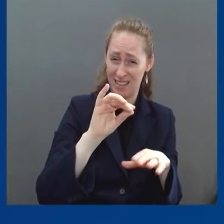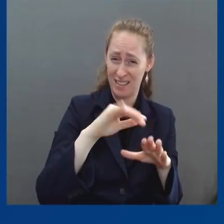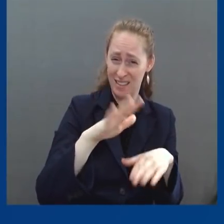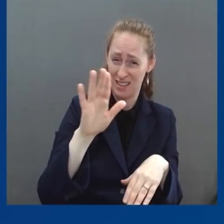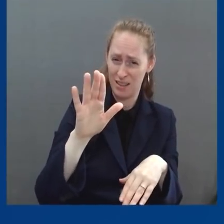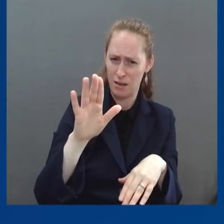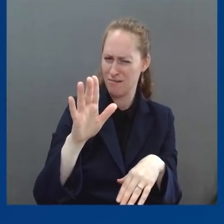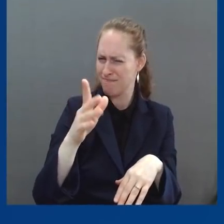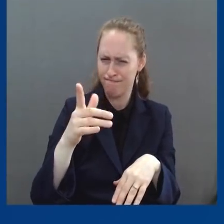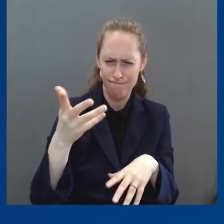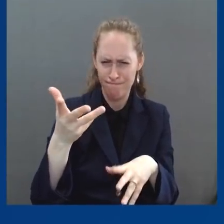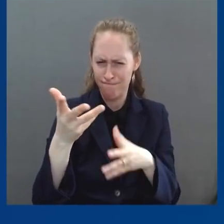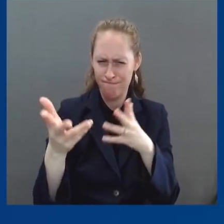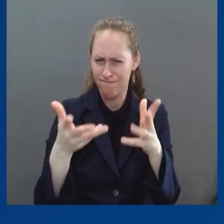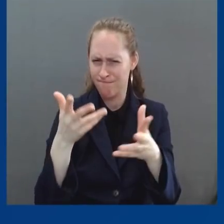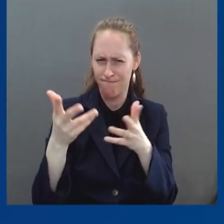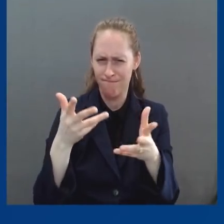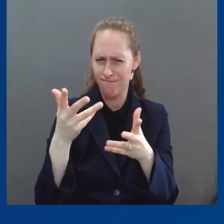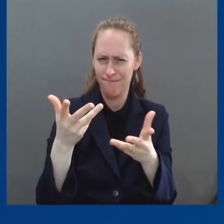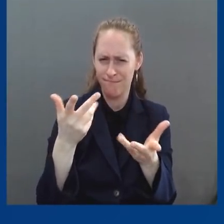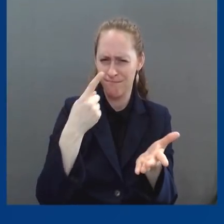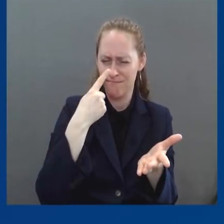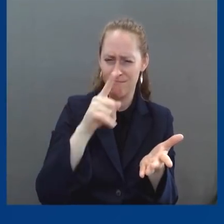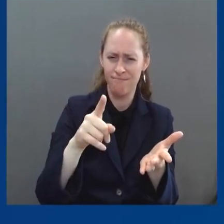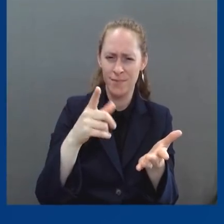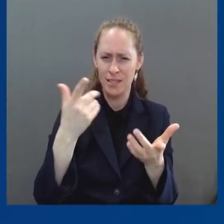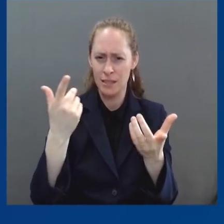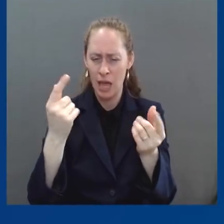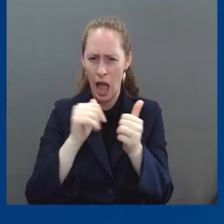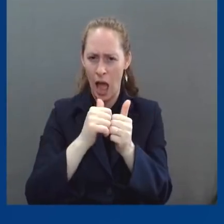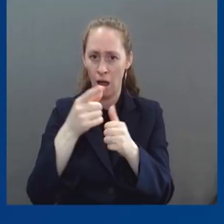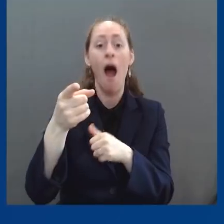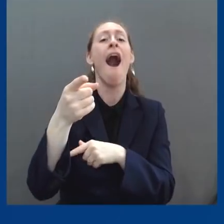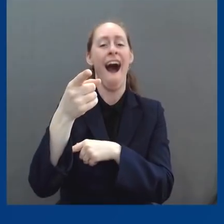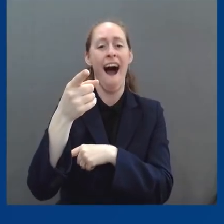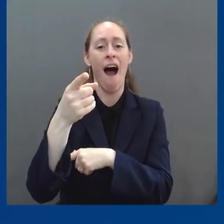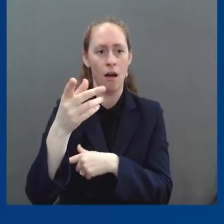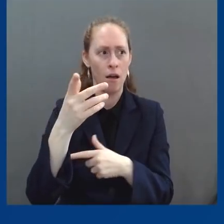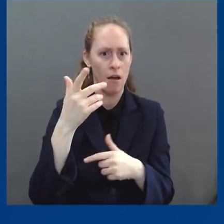since many people don't have doctors to consult with? Dr. Walensky: Yeah, thank you for that question.